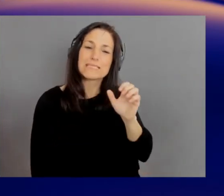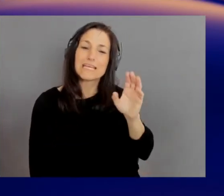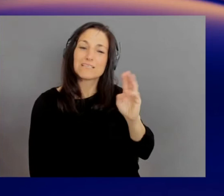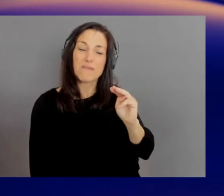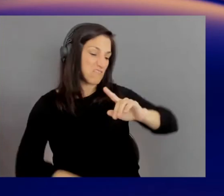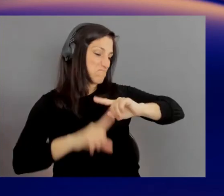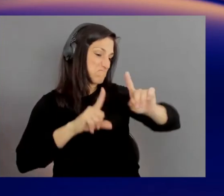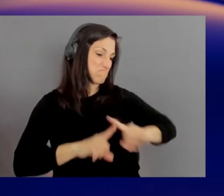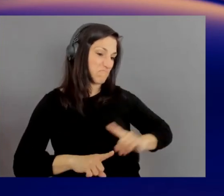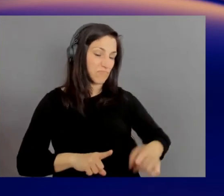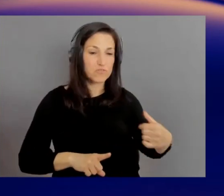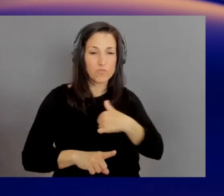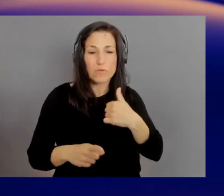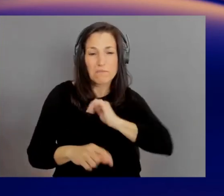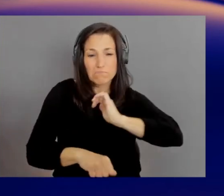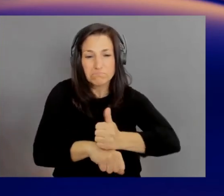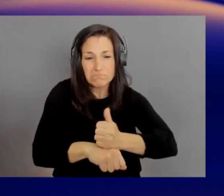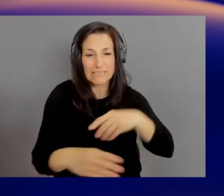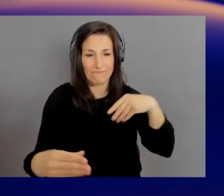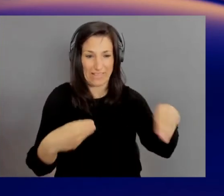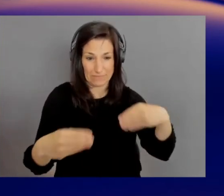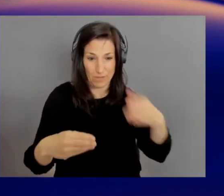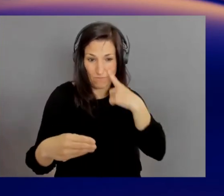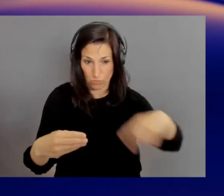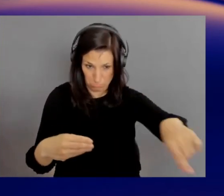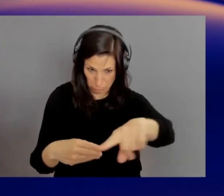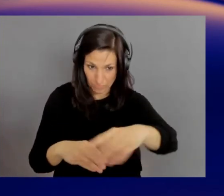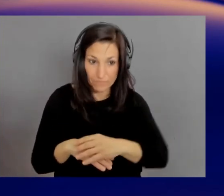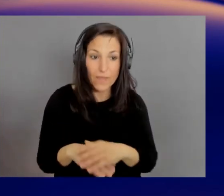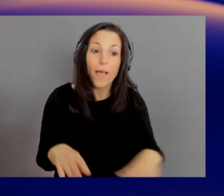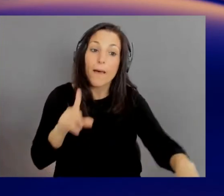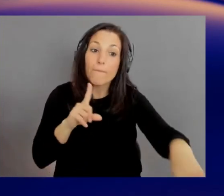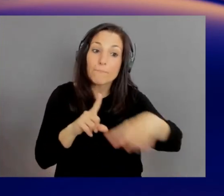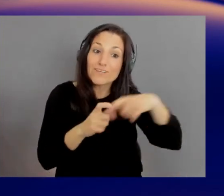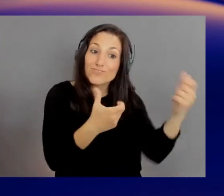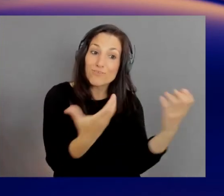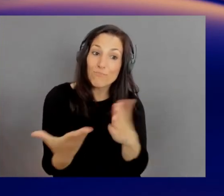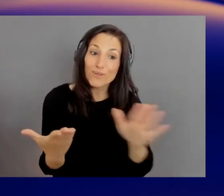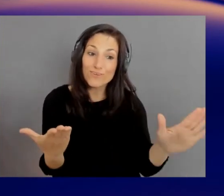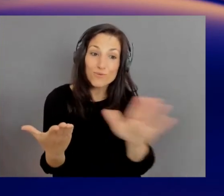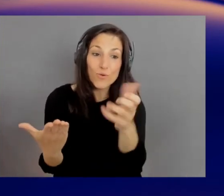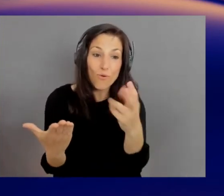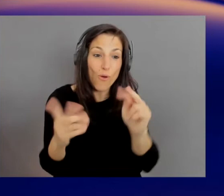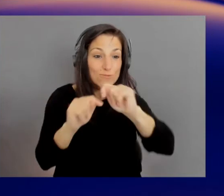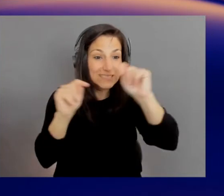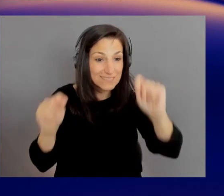There's also the flexibility to bring your own templates. Oh, so what this allows you to do is build cloud formation